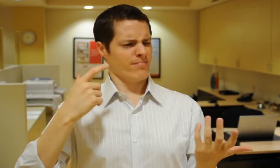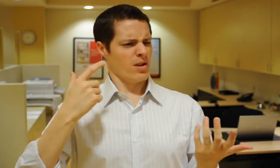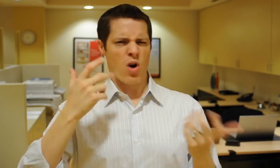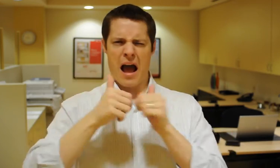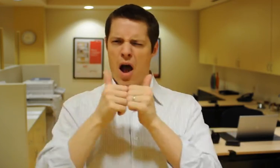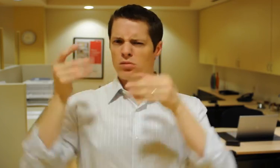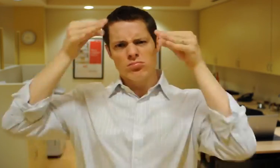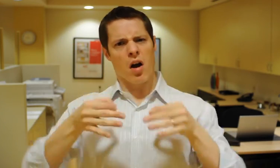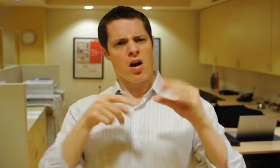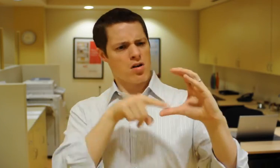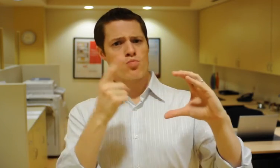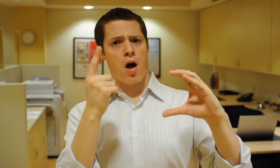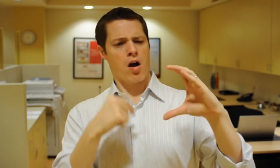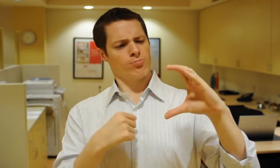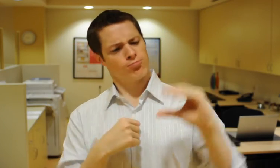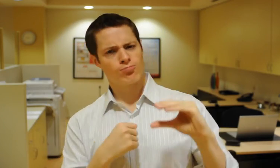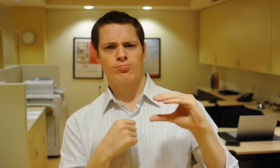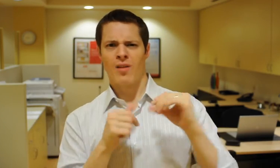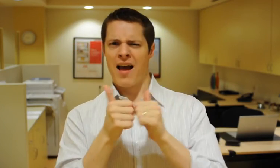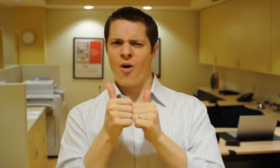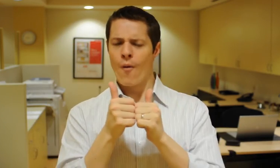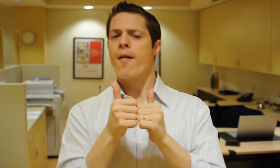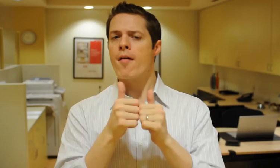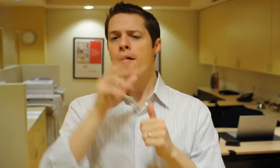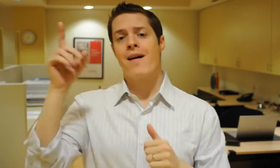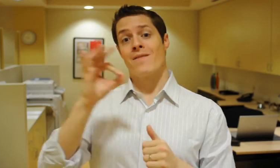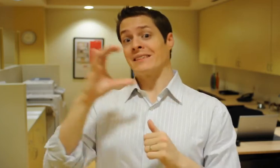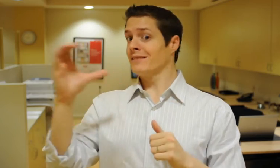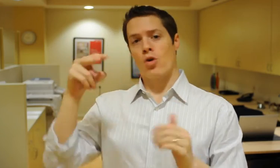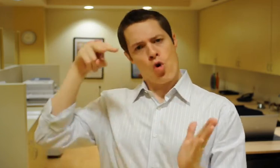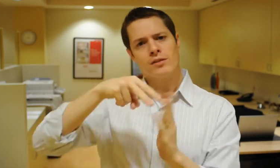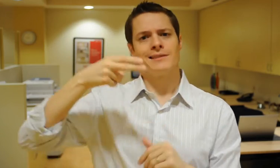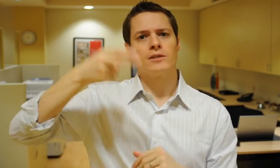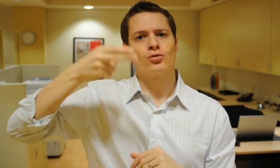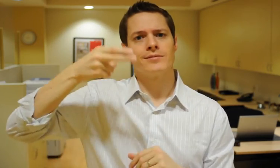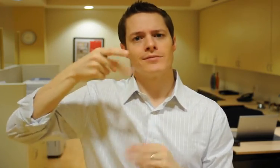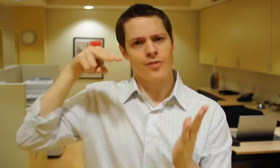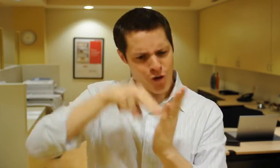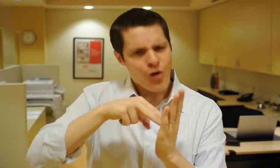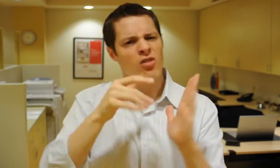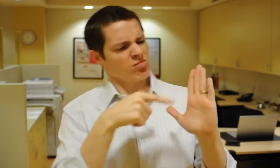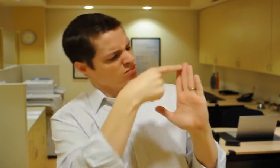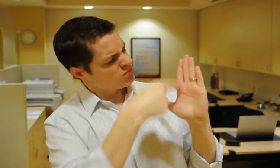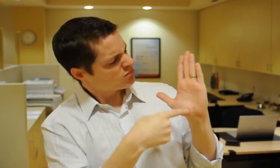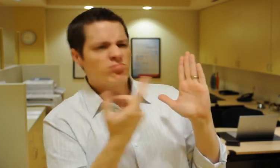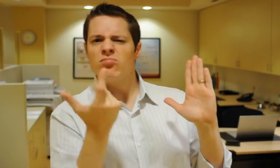So how did the FCC get to that, with calculations for a smaller Tier One? The rationale the FCC used is that they looked at historical data